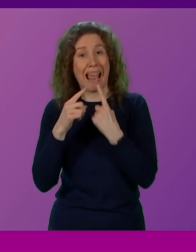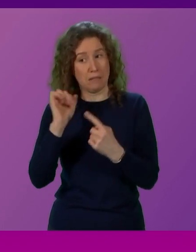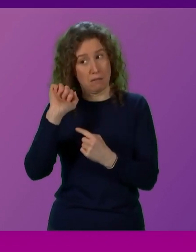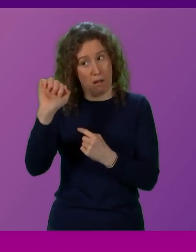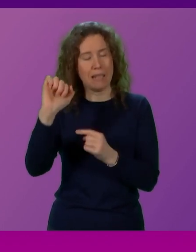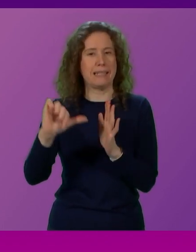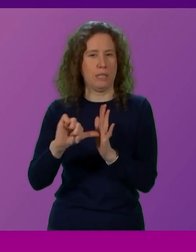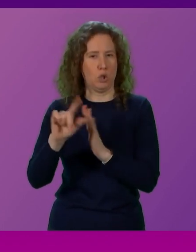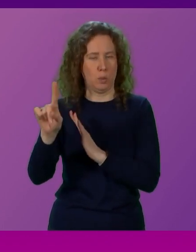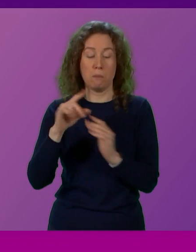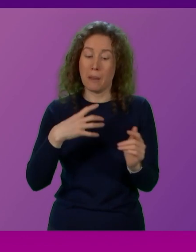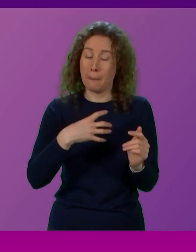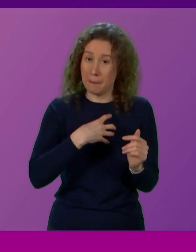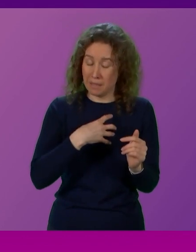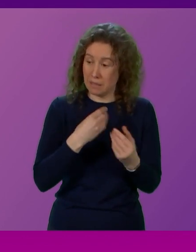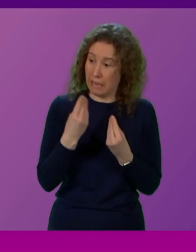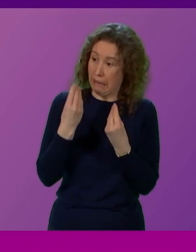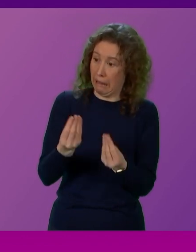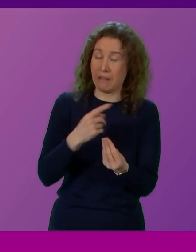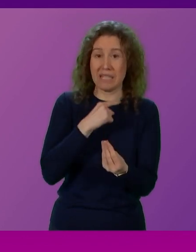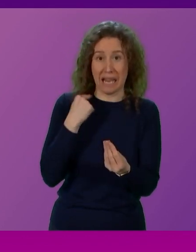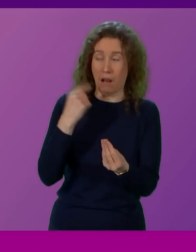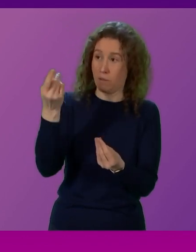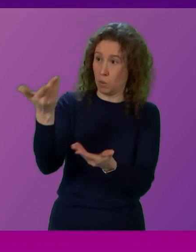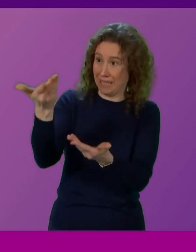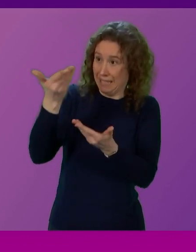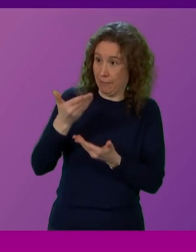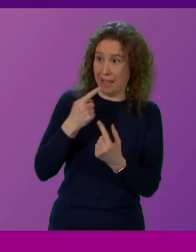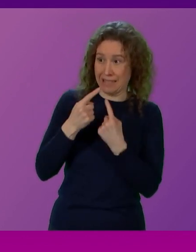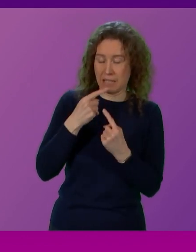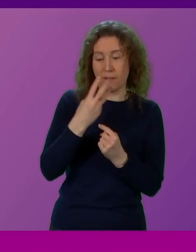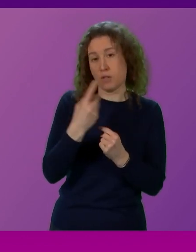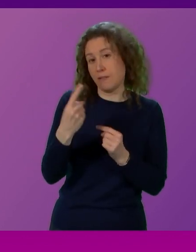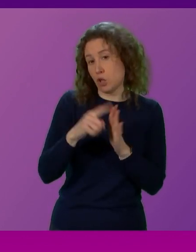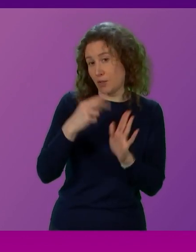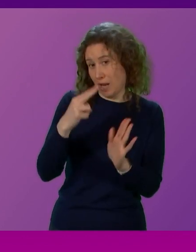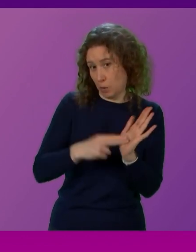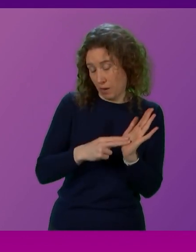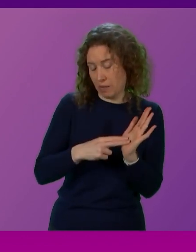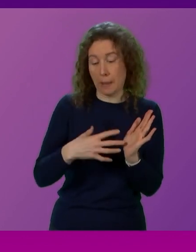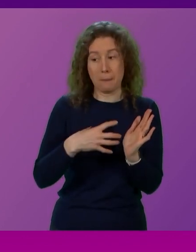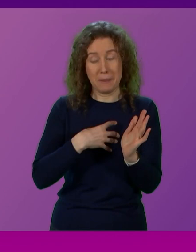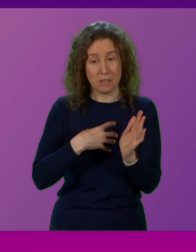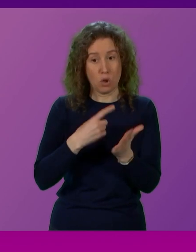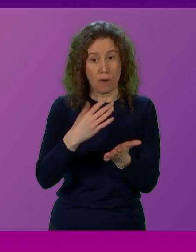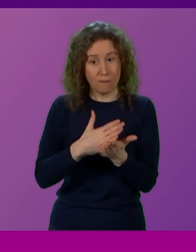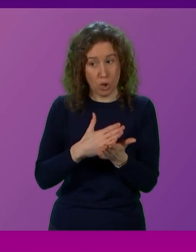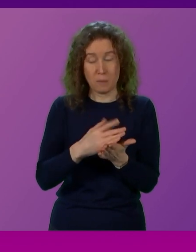Ministers set a deadline of 31 January for the DWP to share that necessary data. The relevant minister confirmed in committee that the payments would be made in February